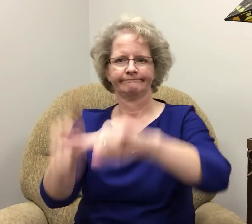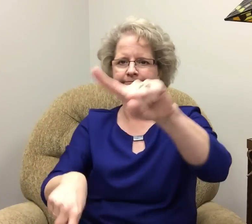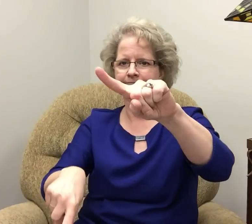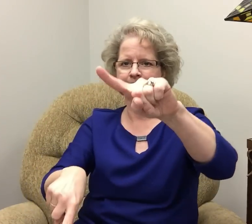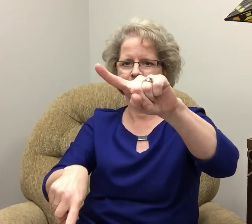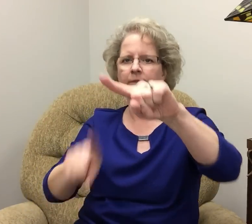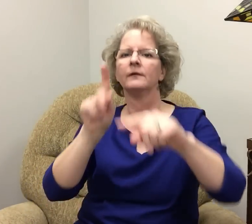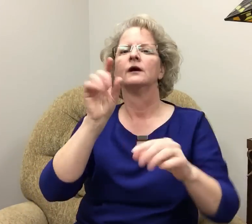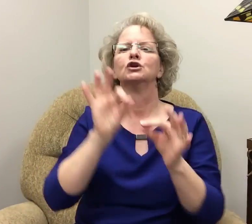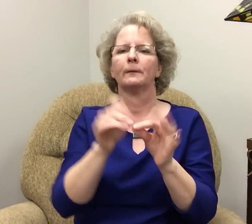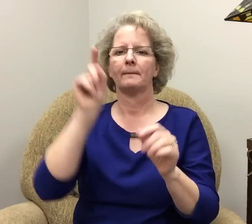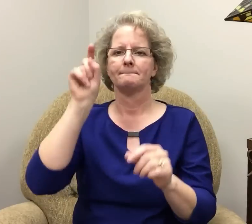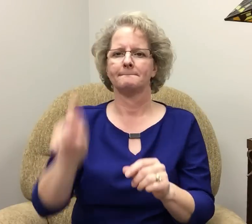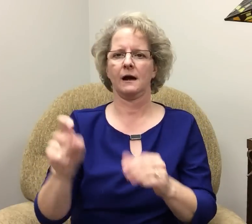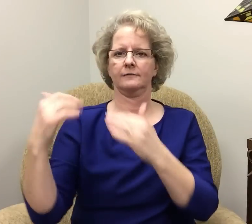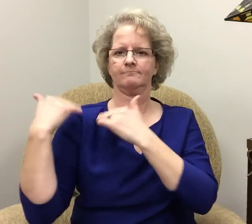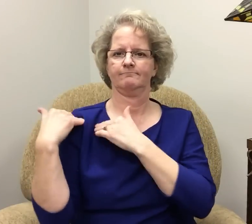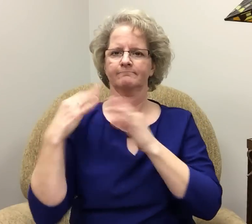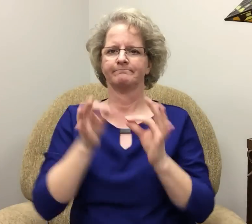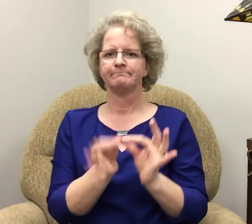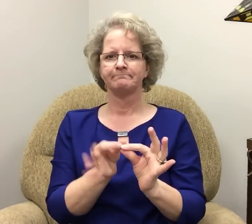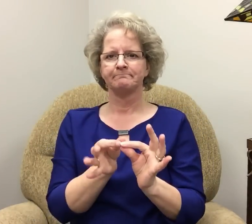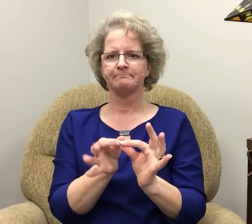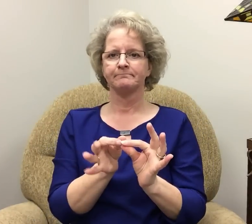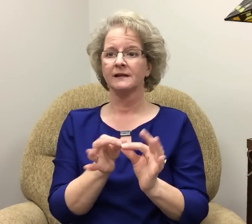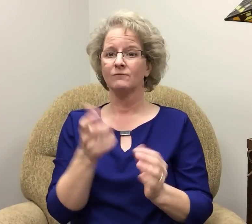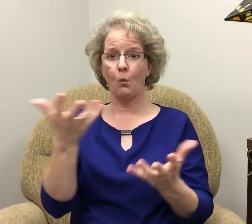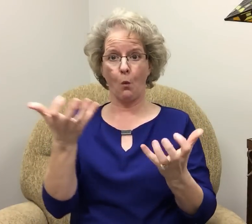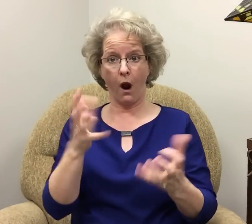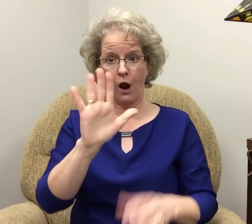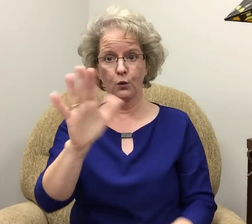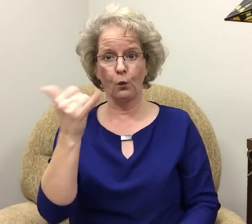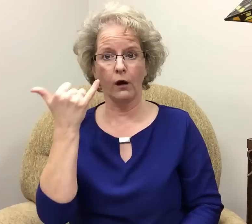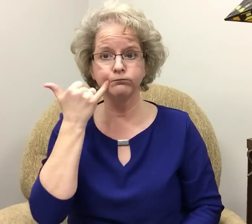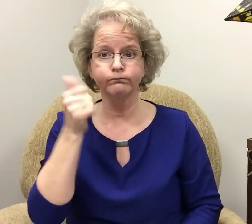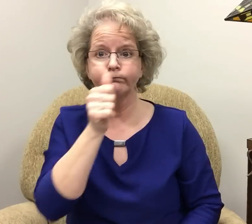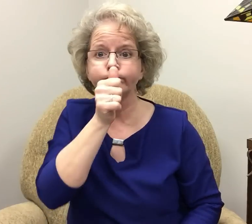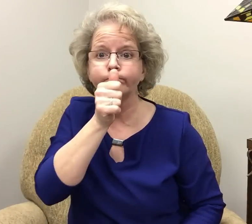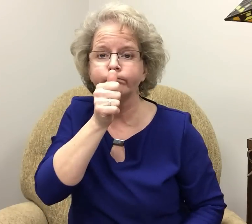they can interpret the one side that they can hear; that is part of their job and it's